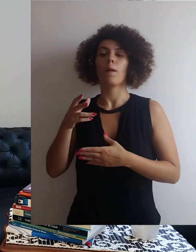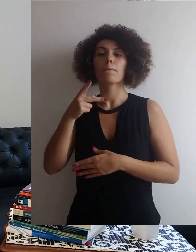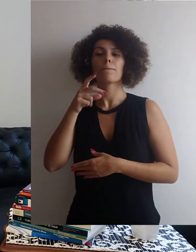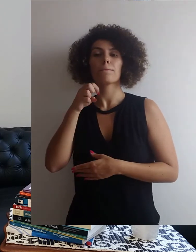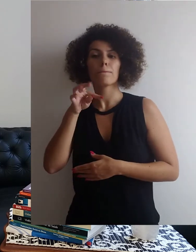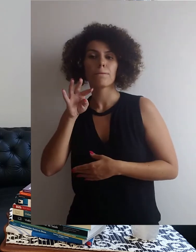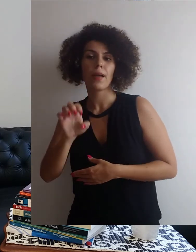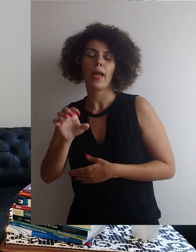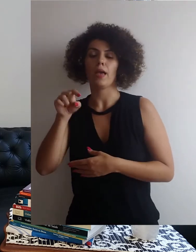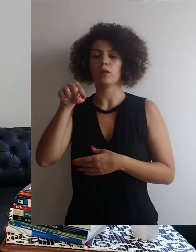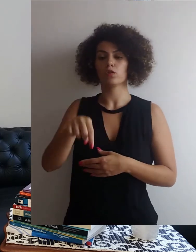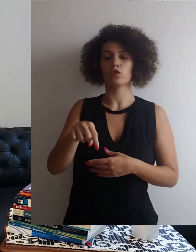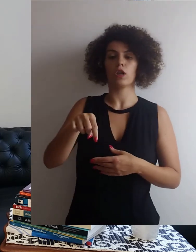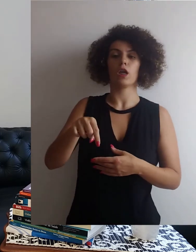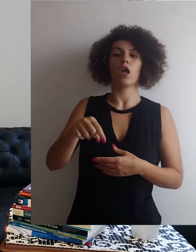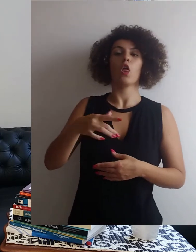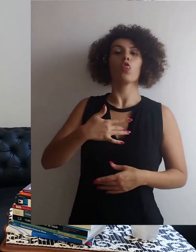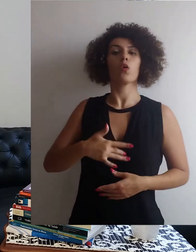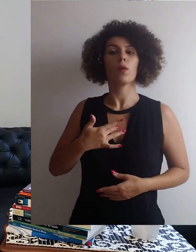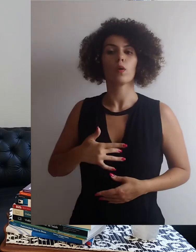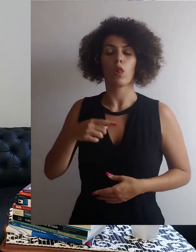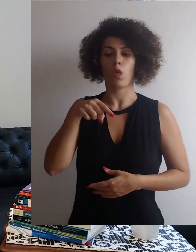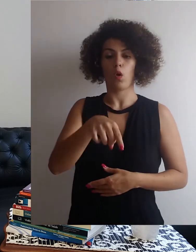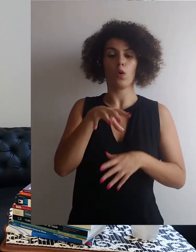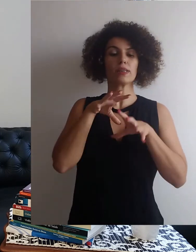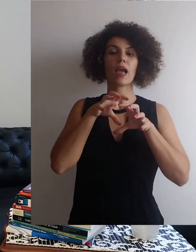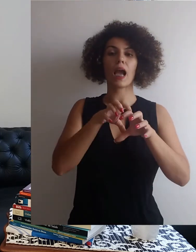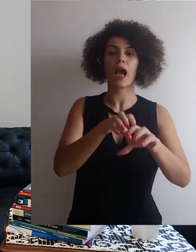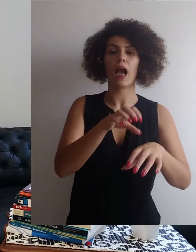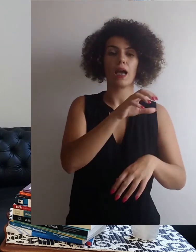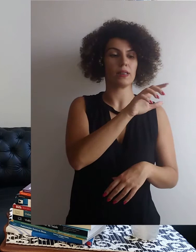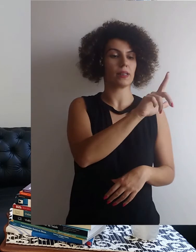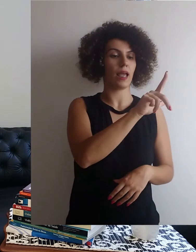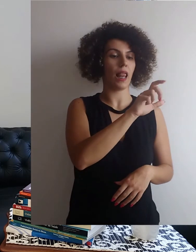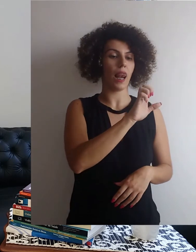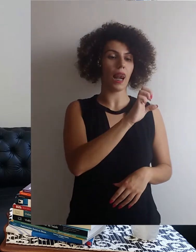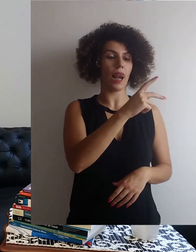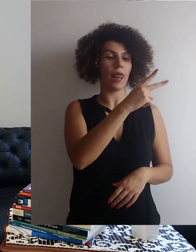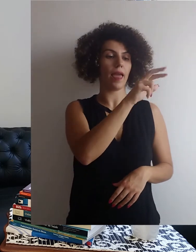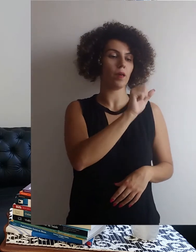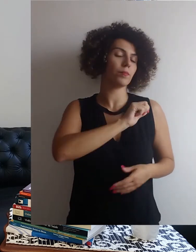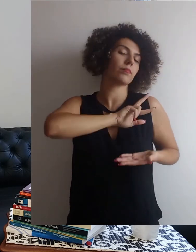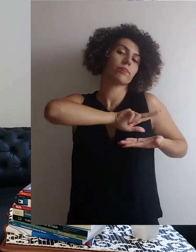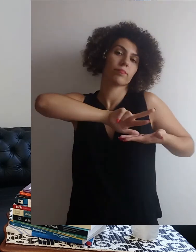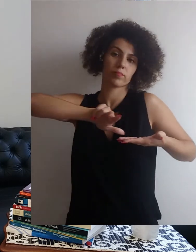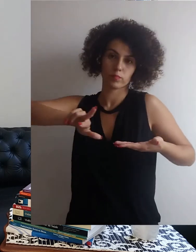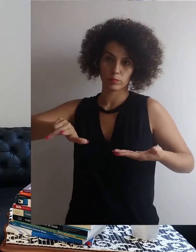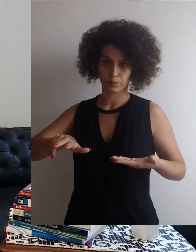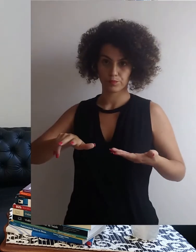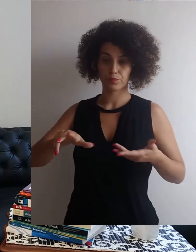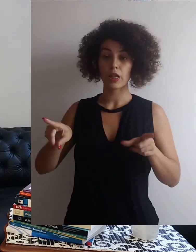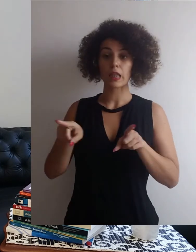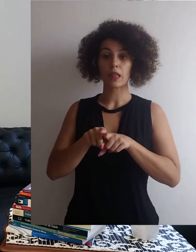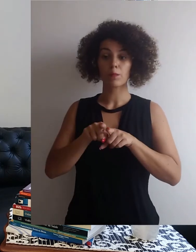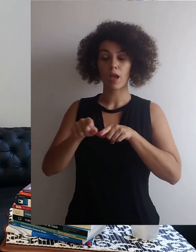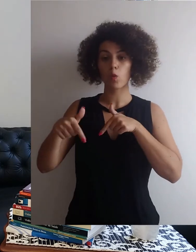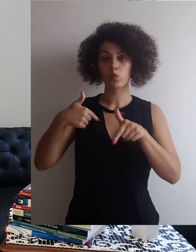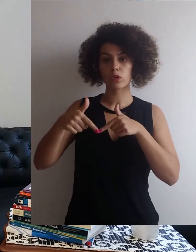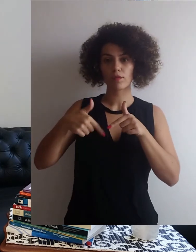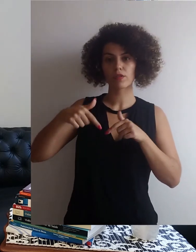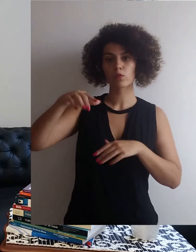Board of Plague, Tuberculosis, Yellow Fever, Cancer, Leprosy, among others. There was also the